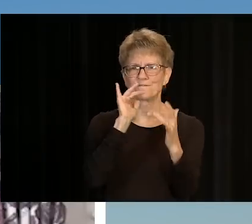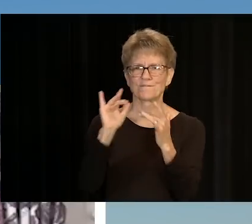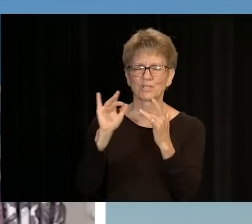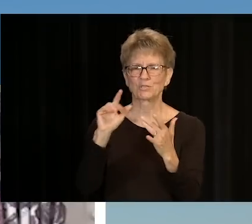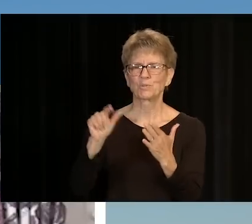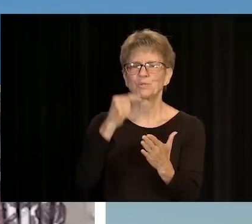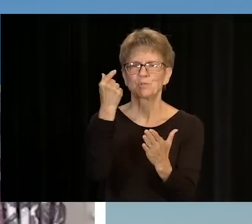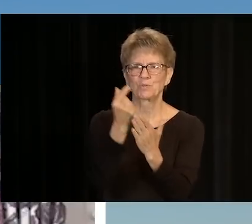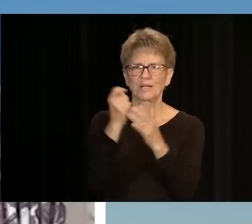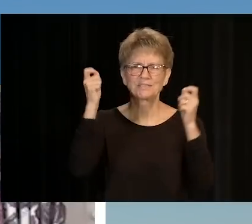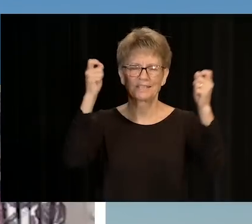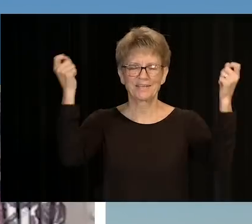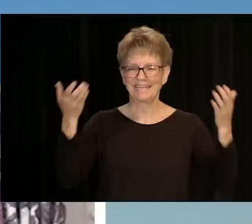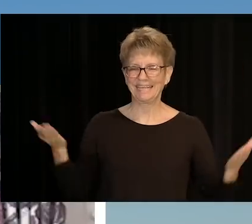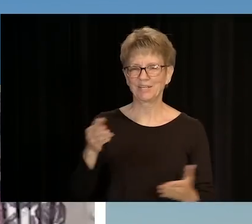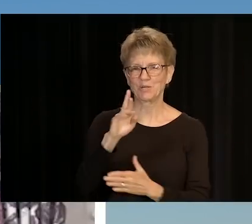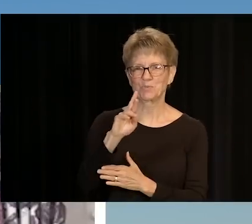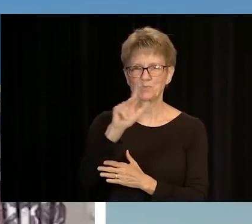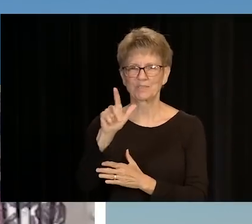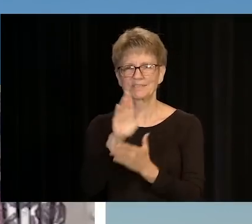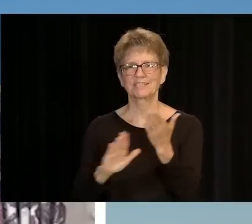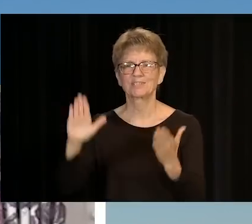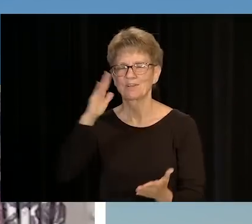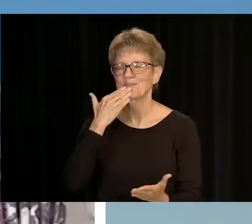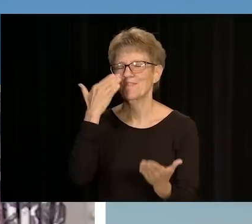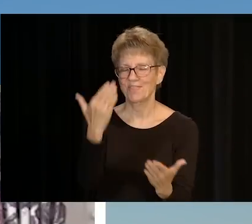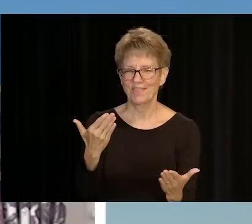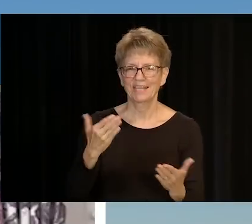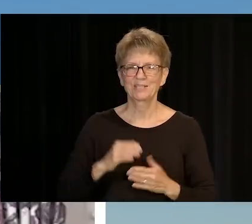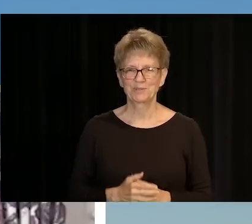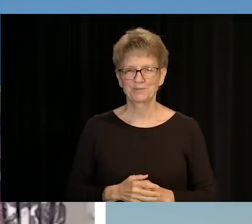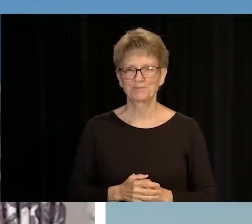OF OUR VIRTUAL COMMENCEMENT AT RICHLAND COLLEGE. THANK YOU.